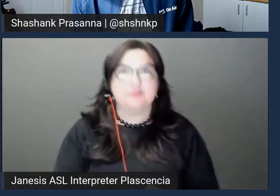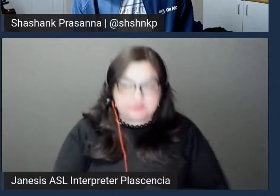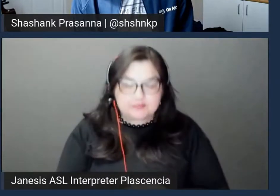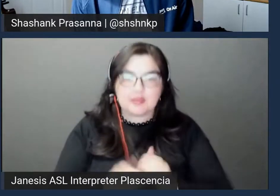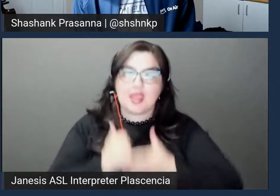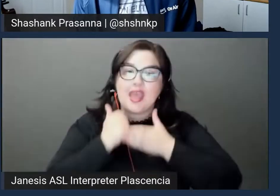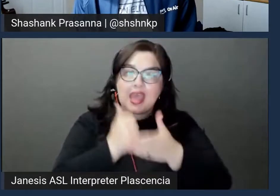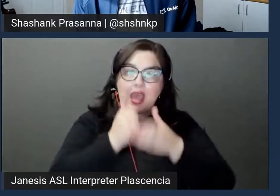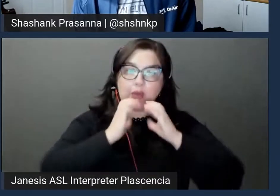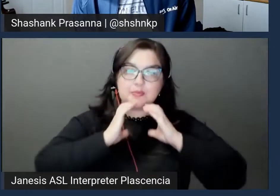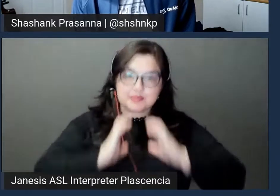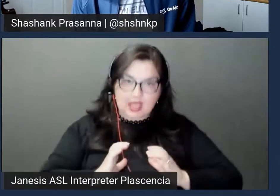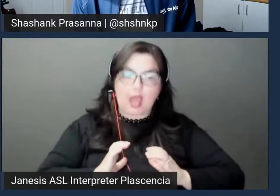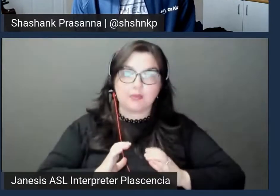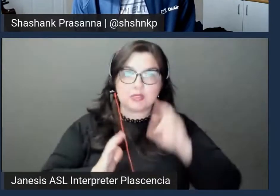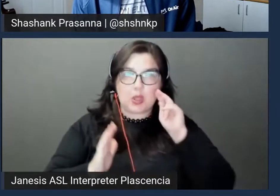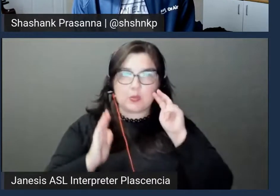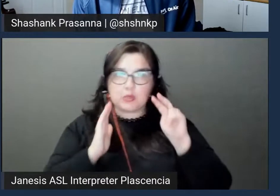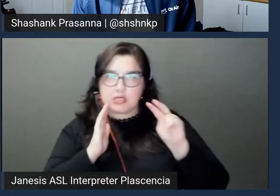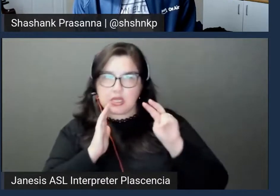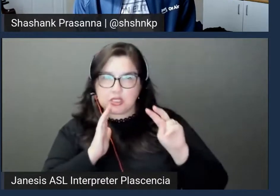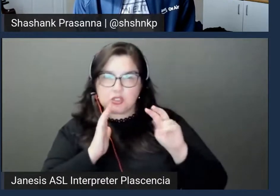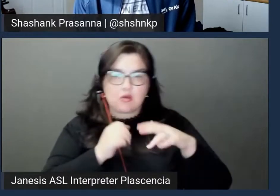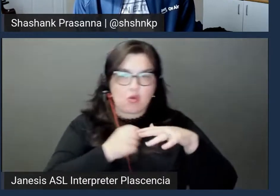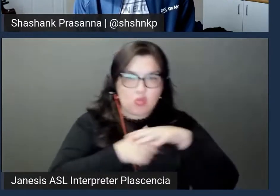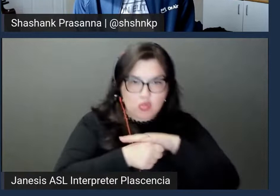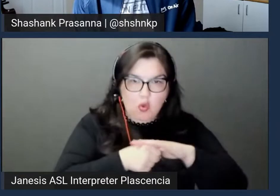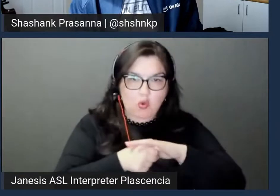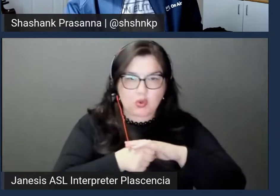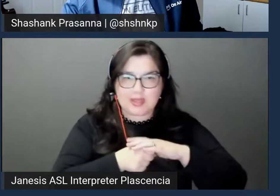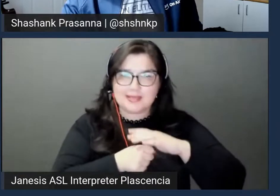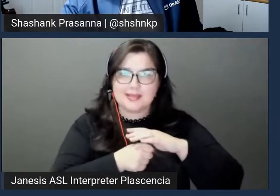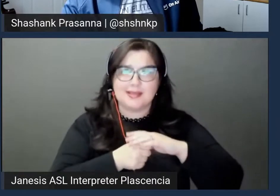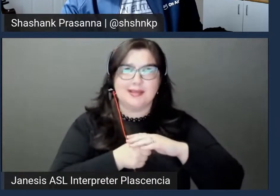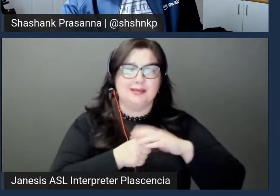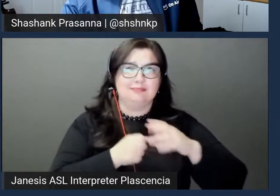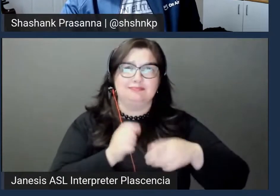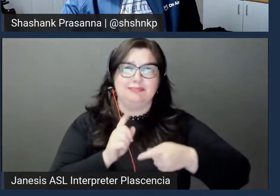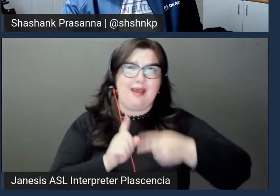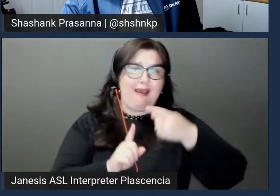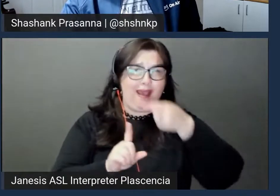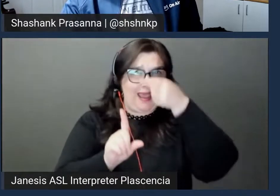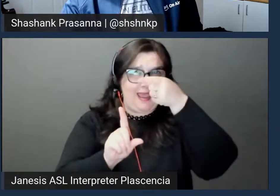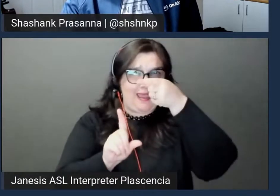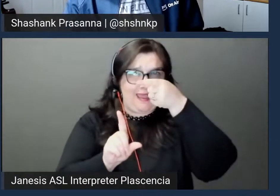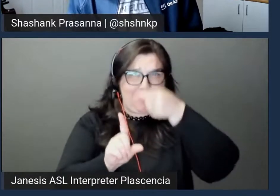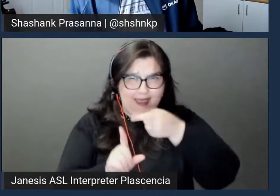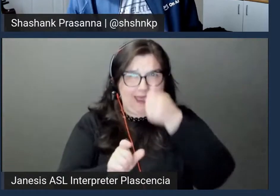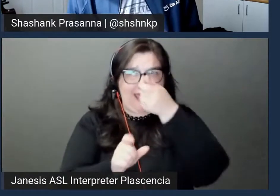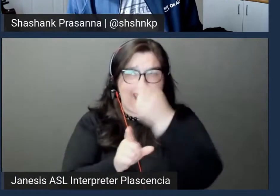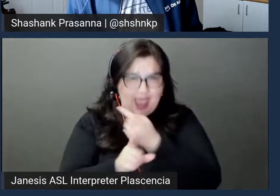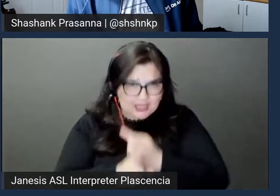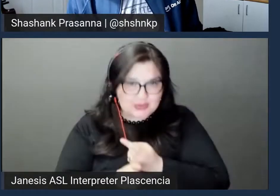make predictions locally with high accuracy and low latency. And very exciting, earlier this week,